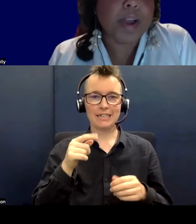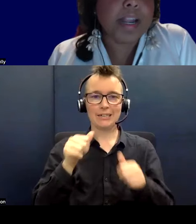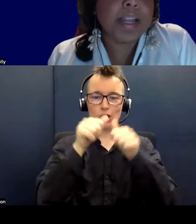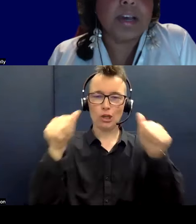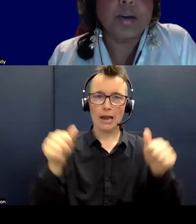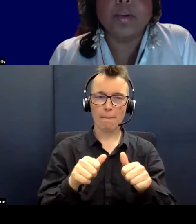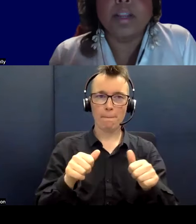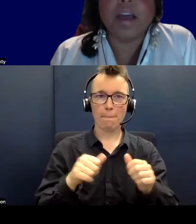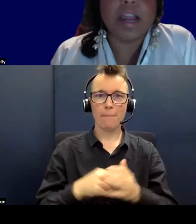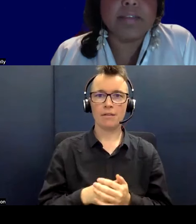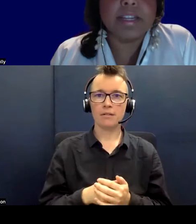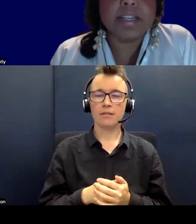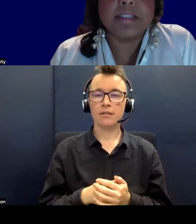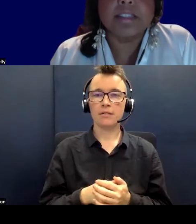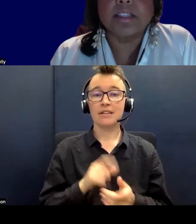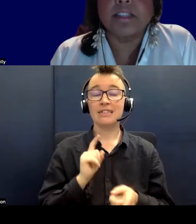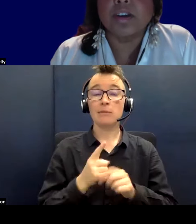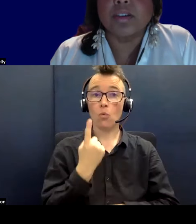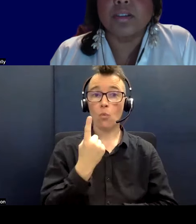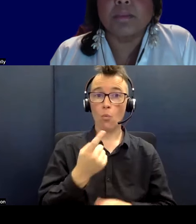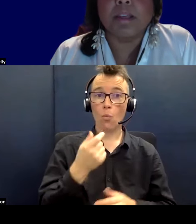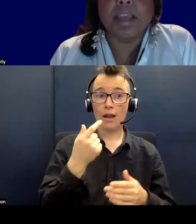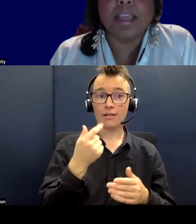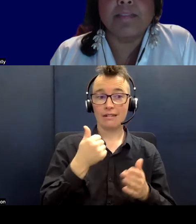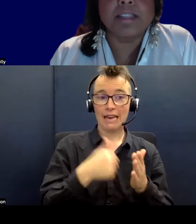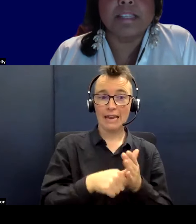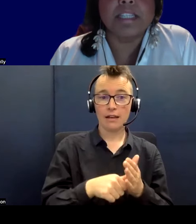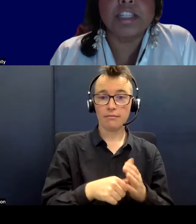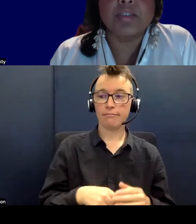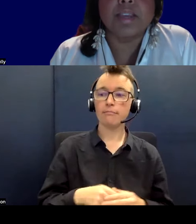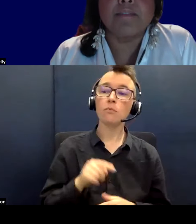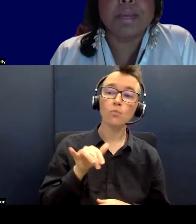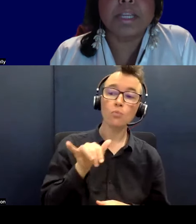letter or a line of letters to the child as well that gives us additional information.